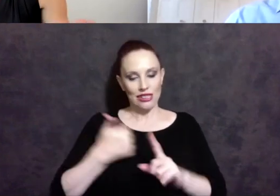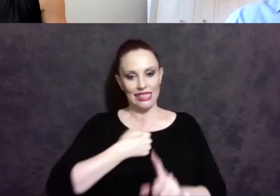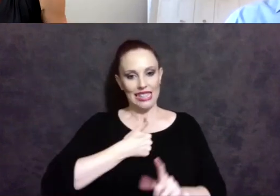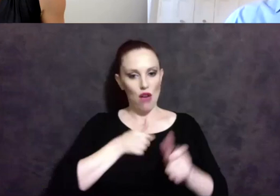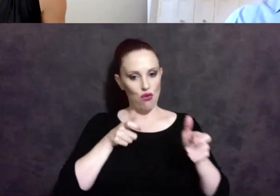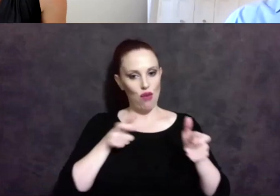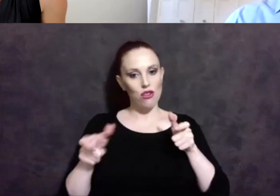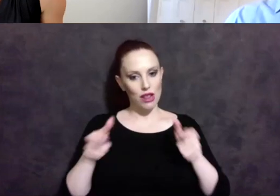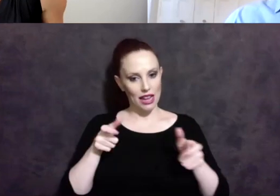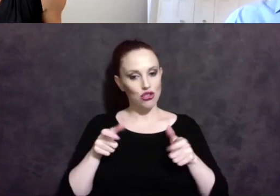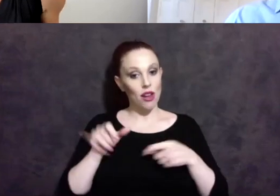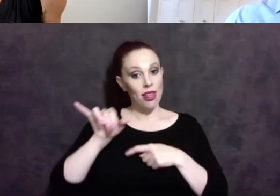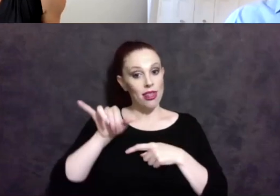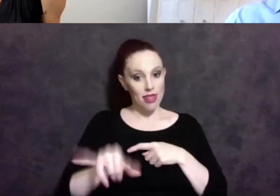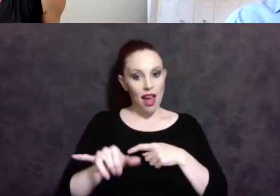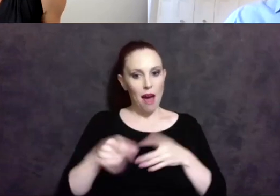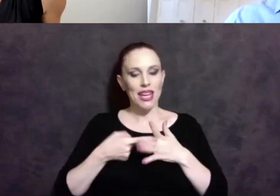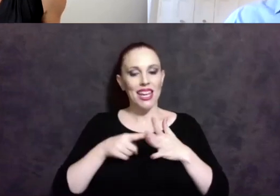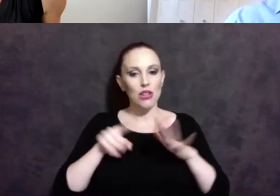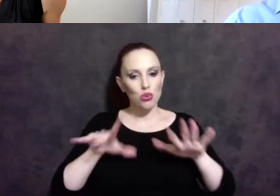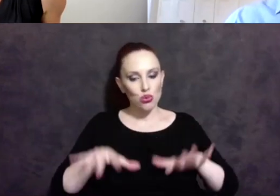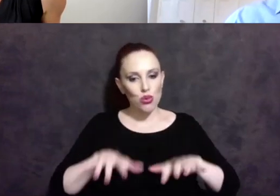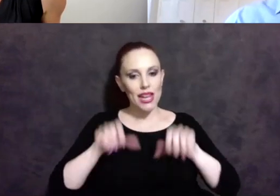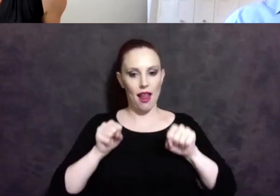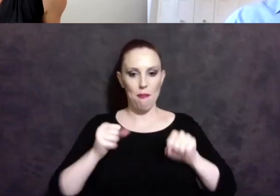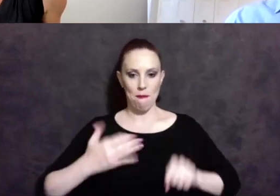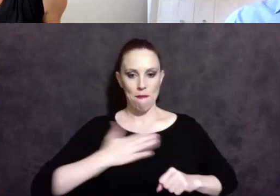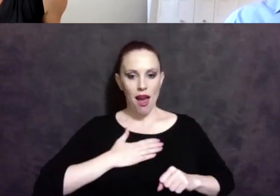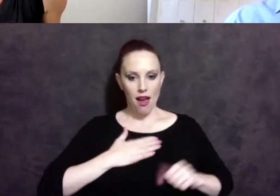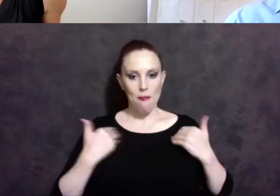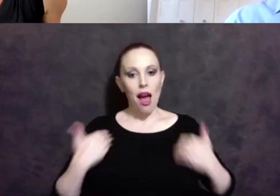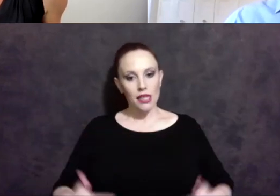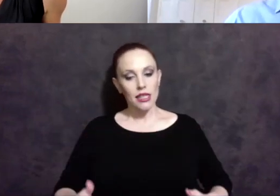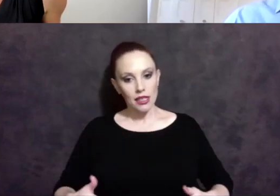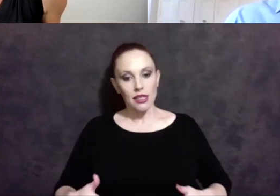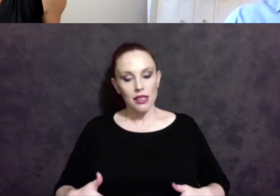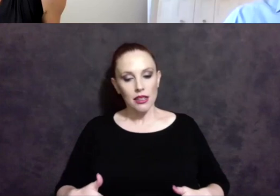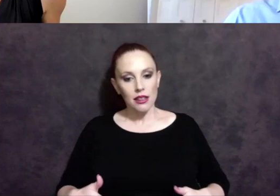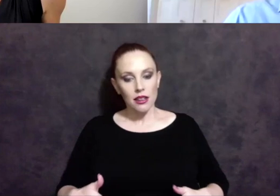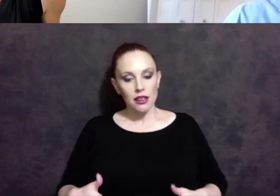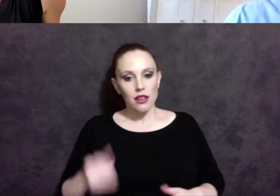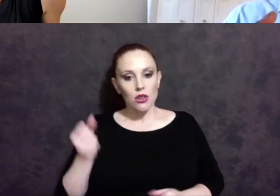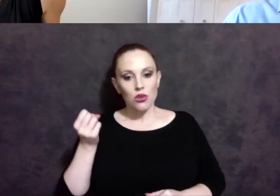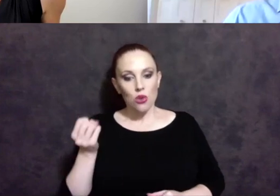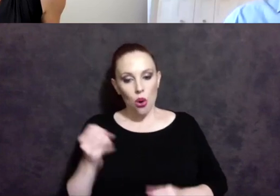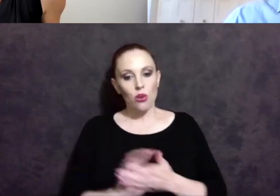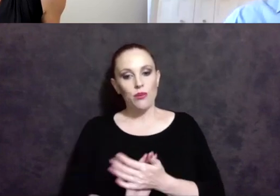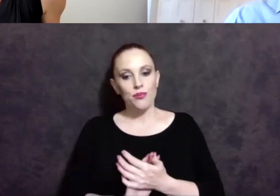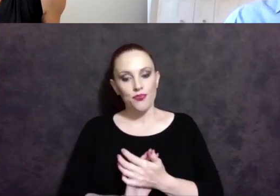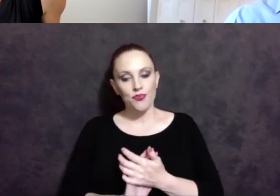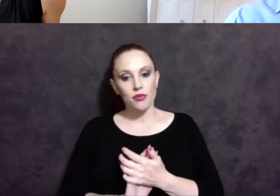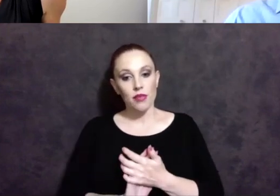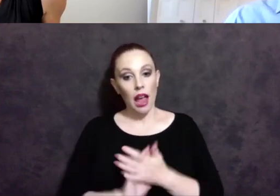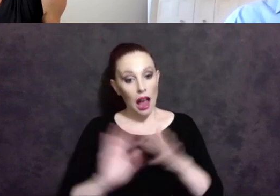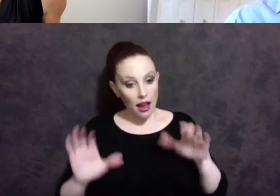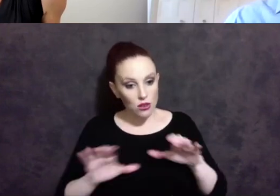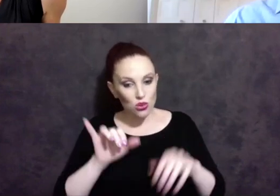on actually reclaiming my body. And so, as I was able to do that, it empowered be to